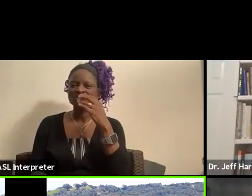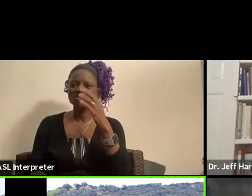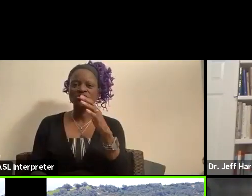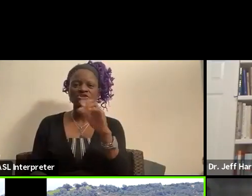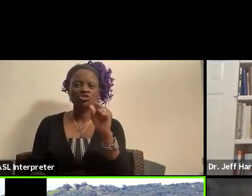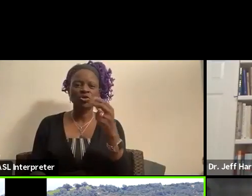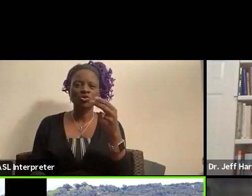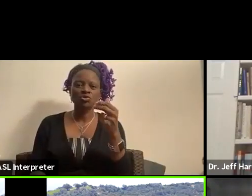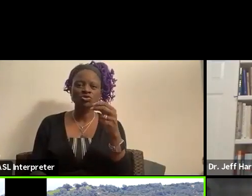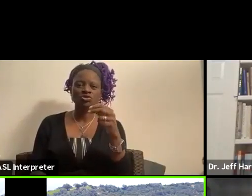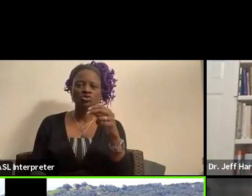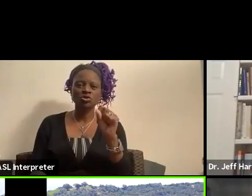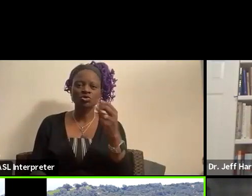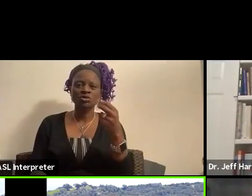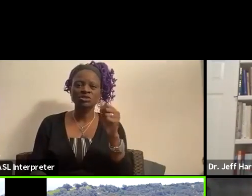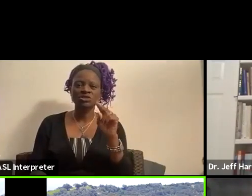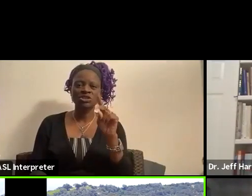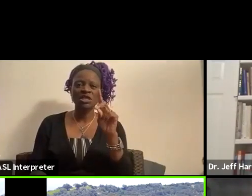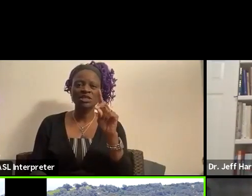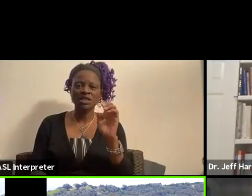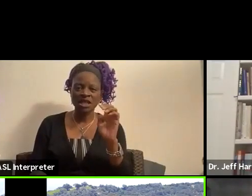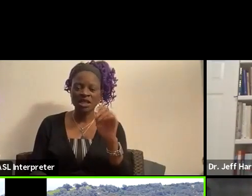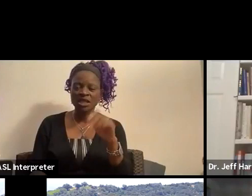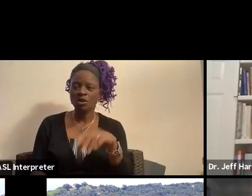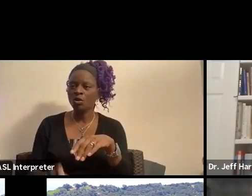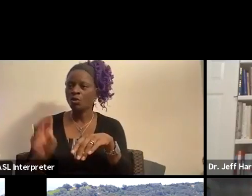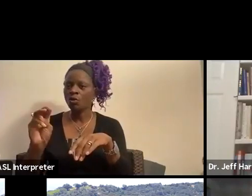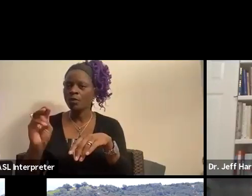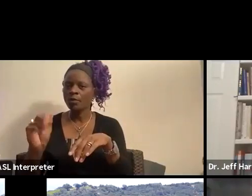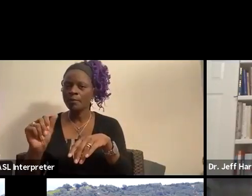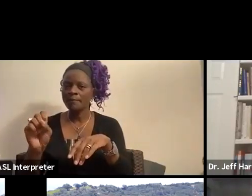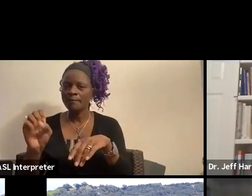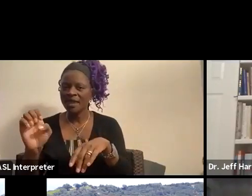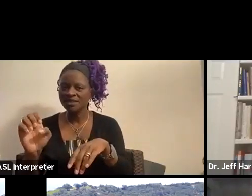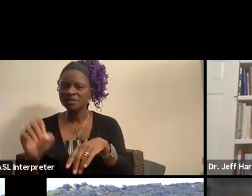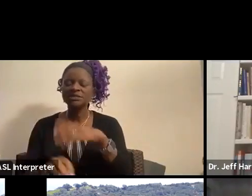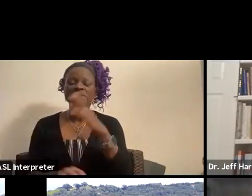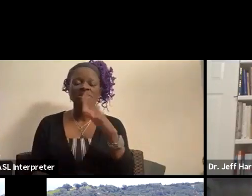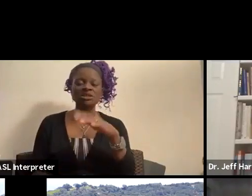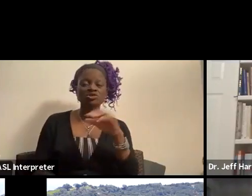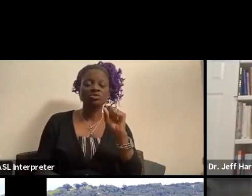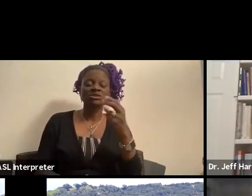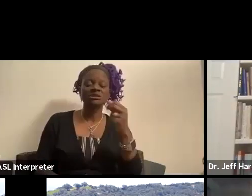Mase, do you want to take that one? Yeah, that's a very good question.